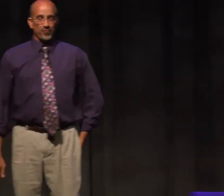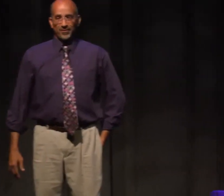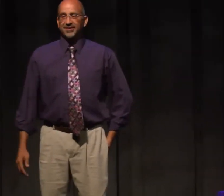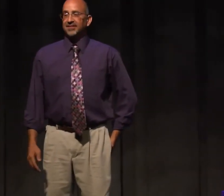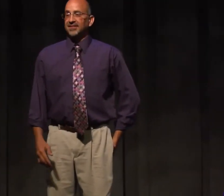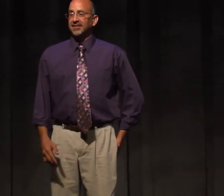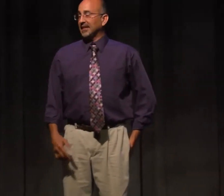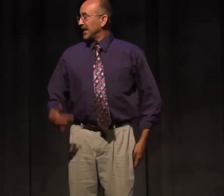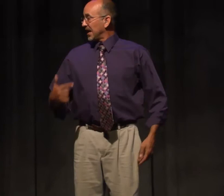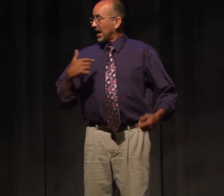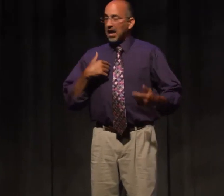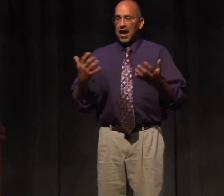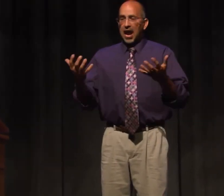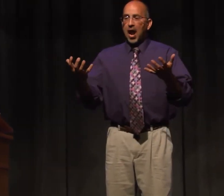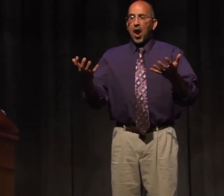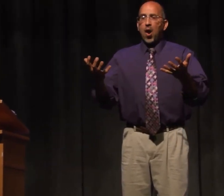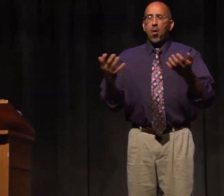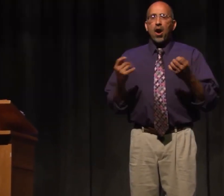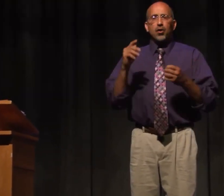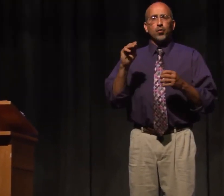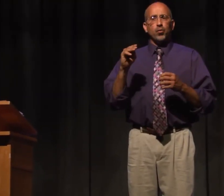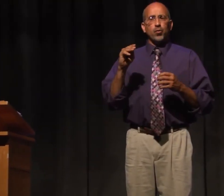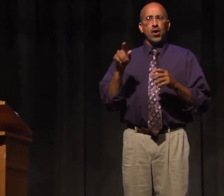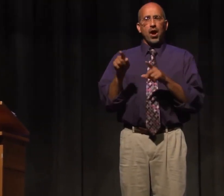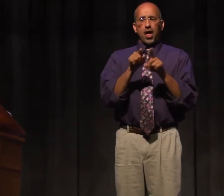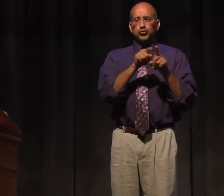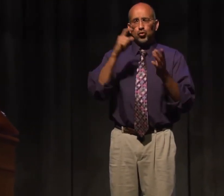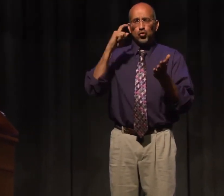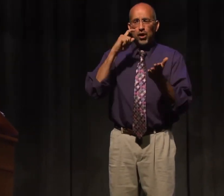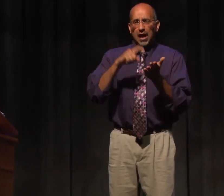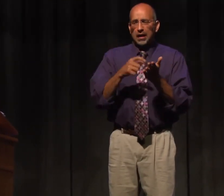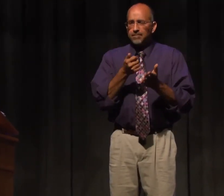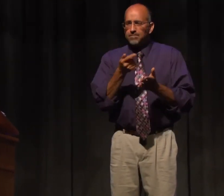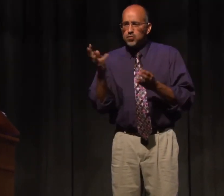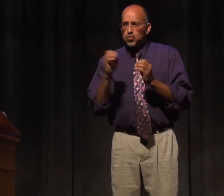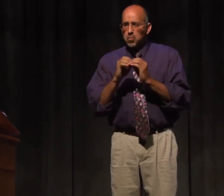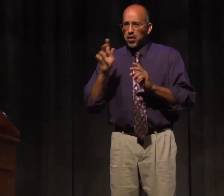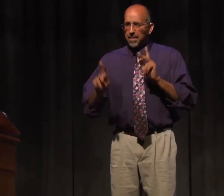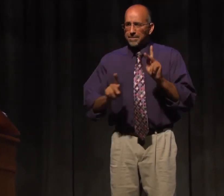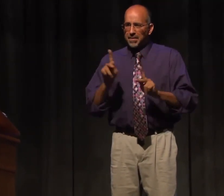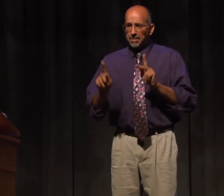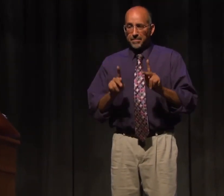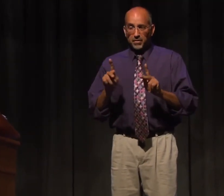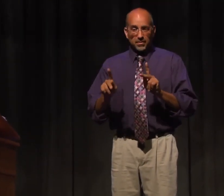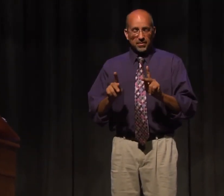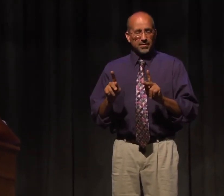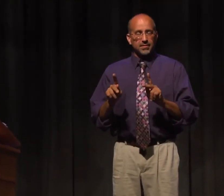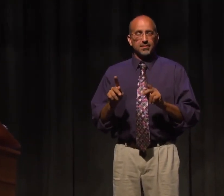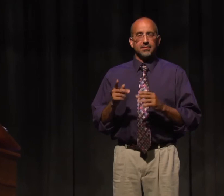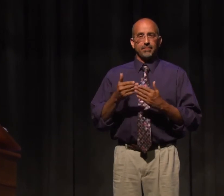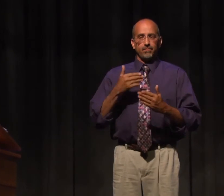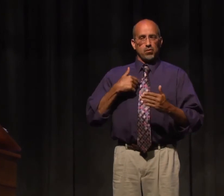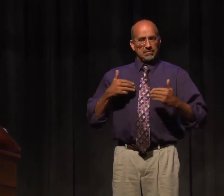Thank you. I want to also recognize a few more people.